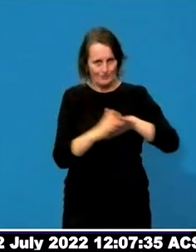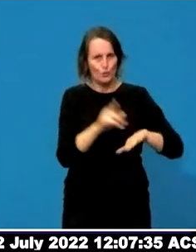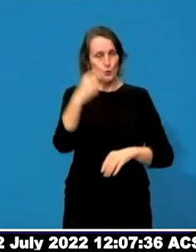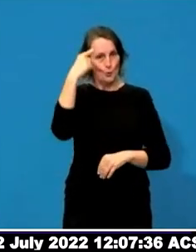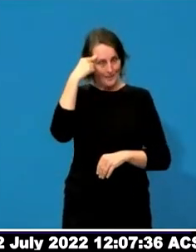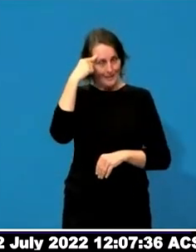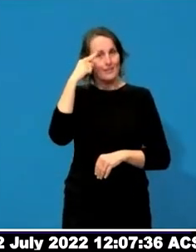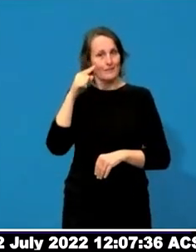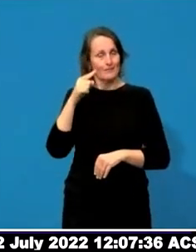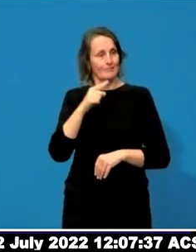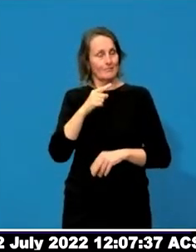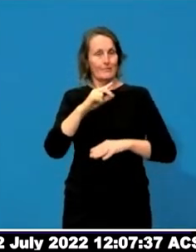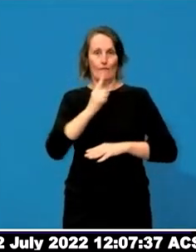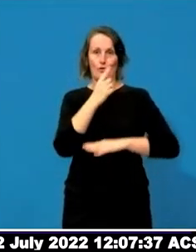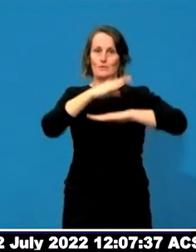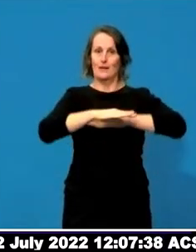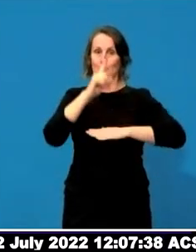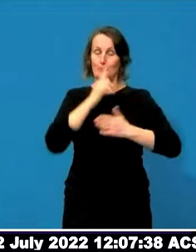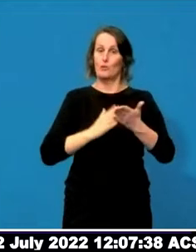and then work from there? Absolutely.